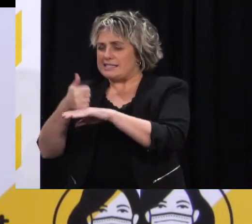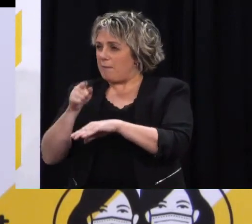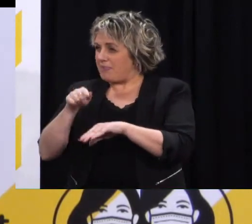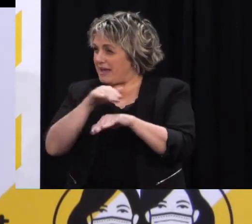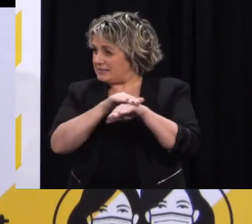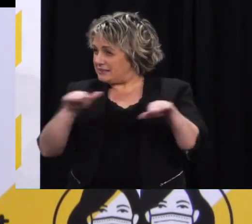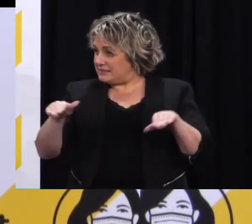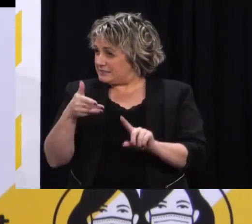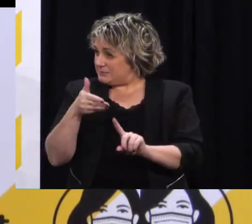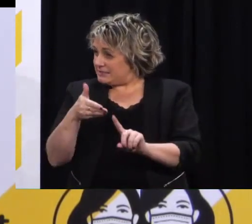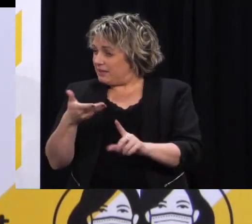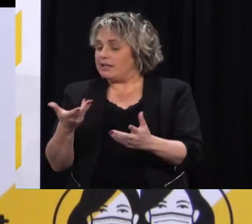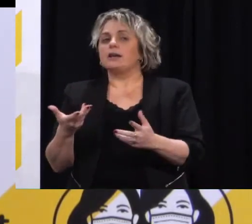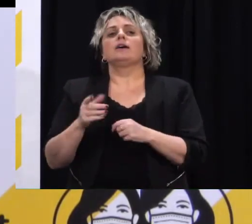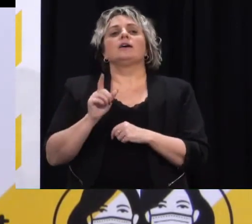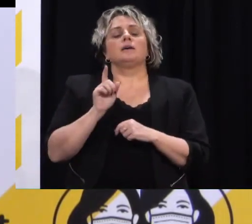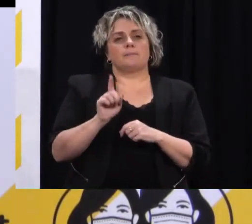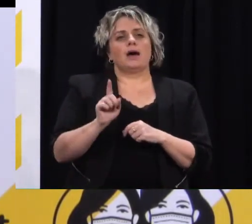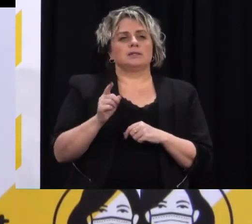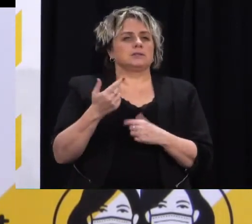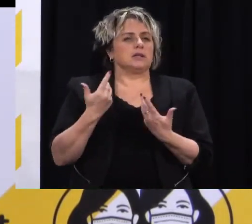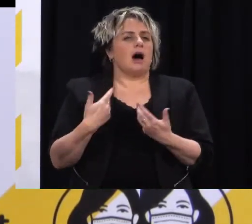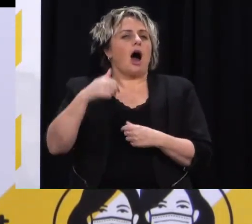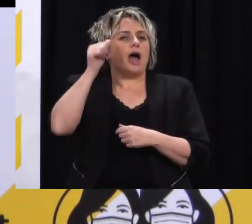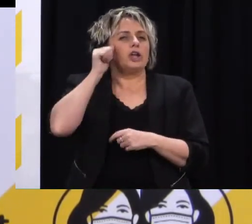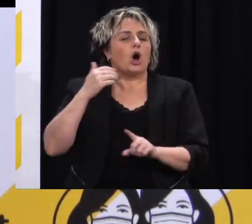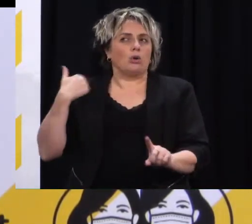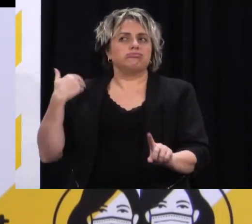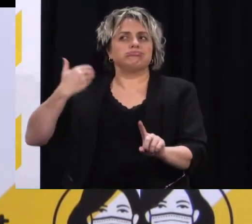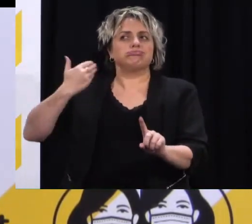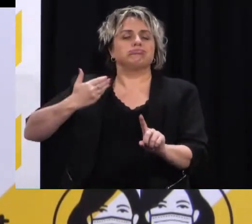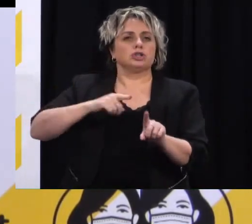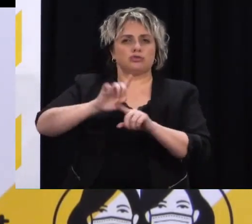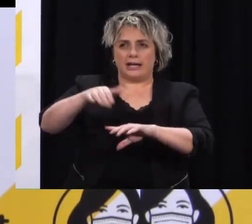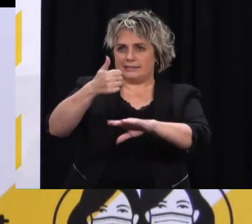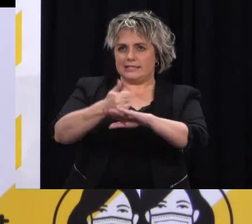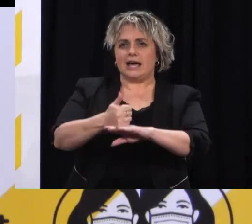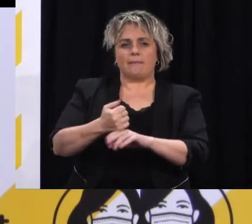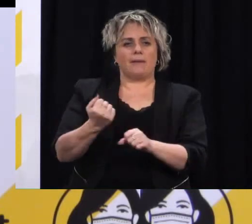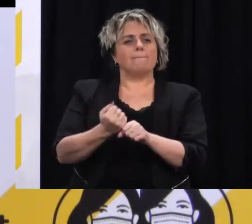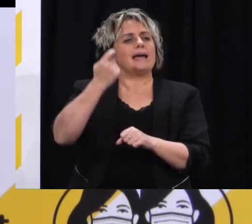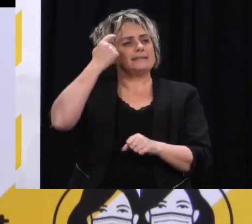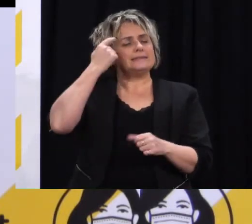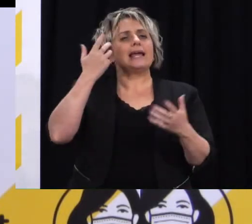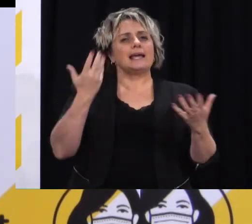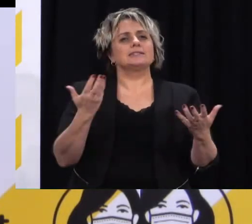check with police whether or not there was a safety reason that they have put it in that